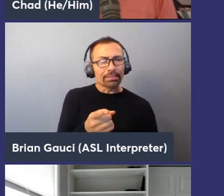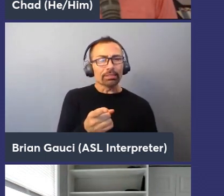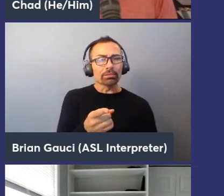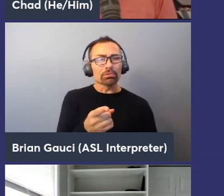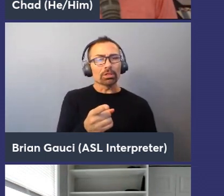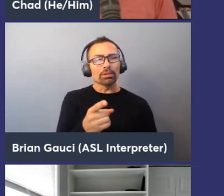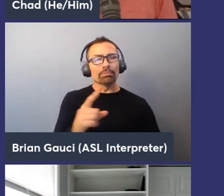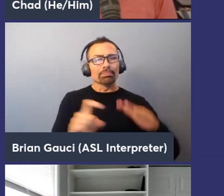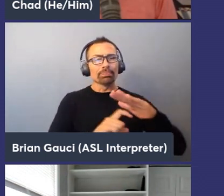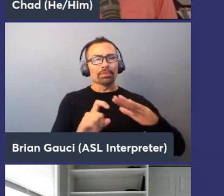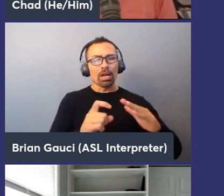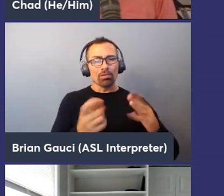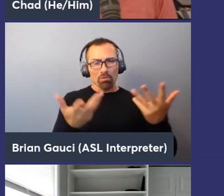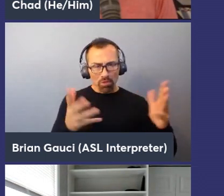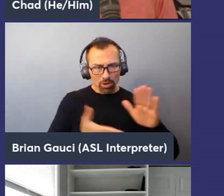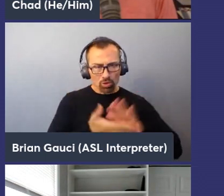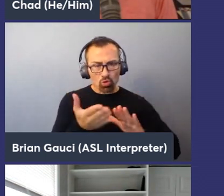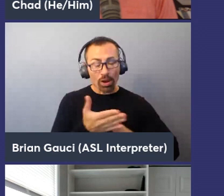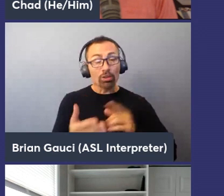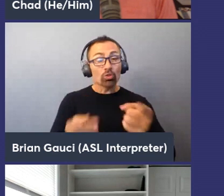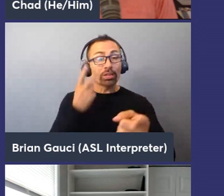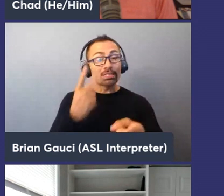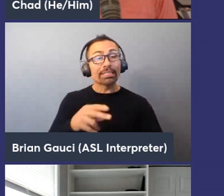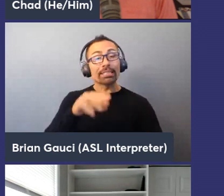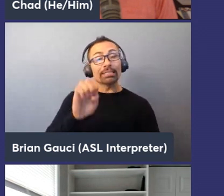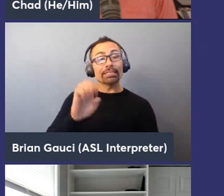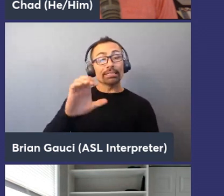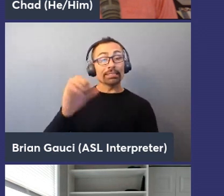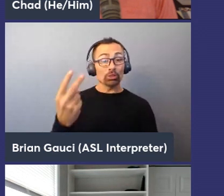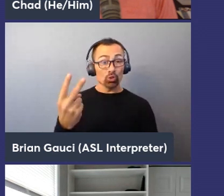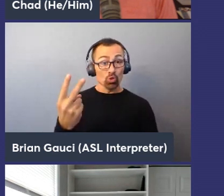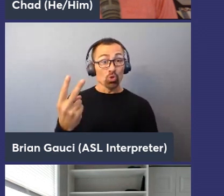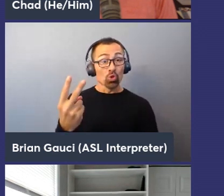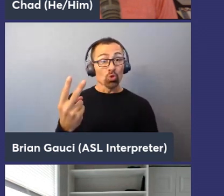like here is an EC2 instance, it's connected into a subnet.